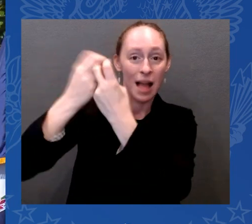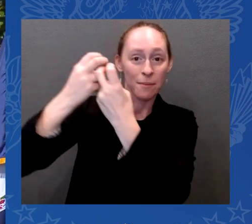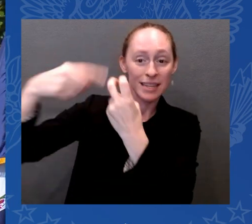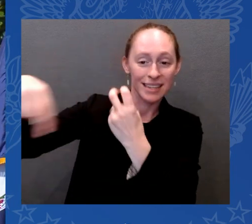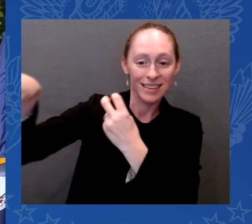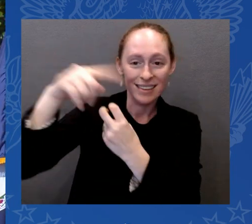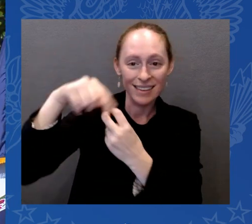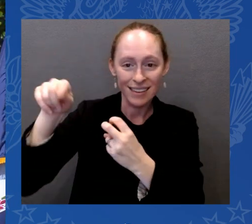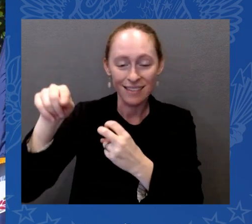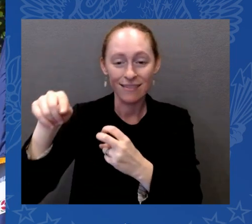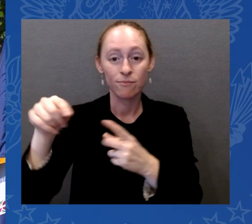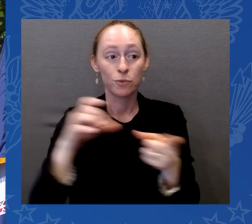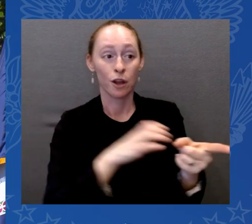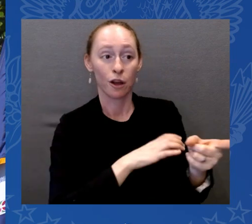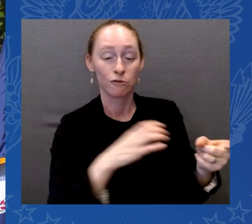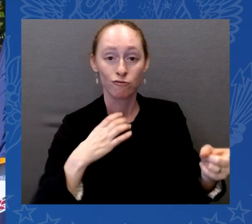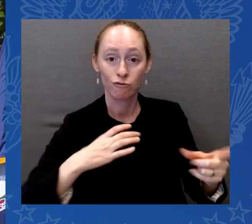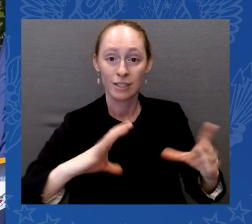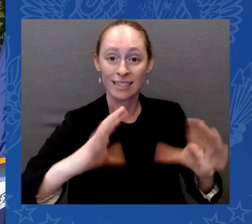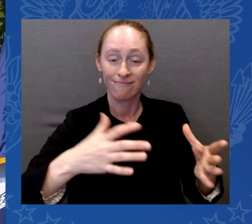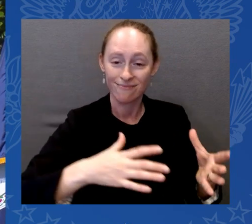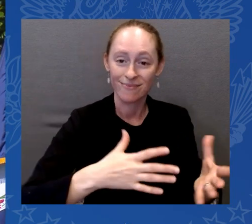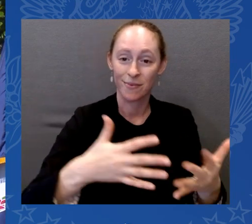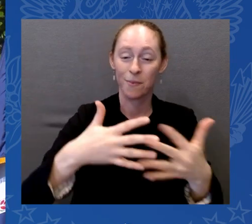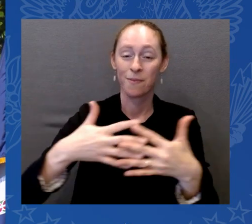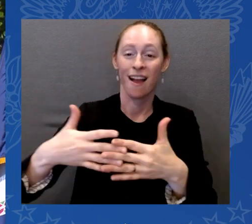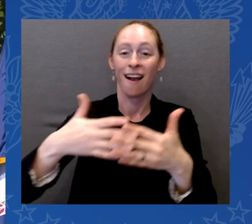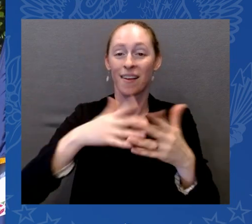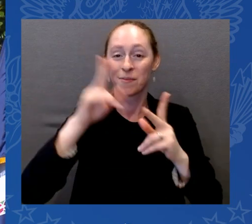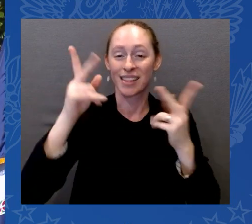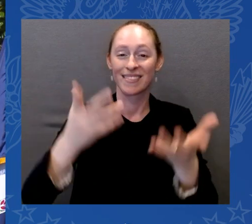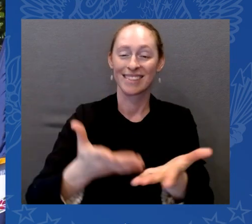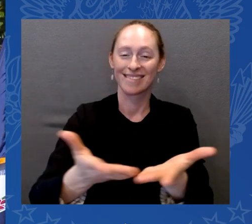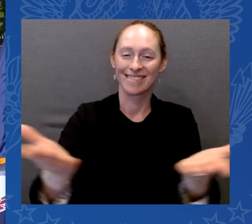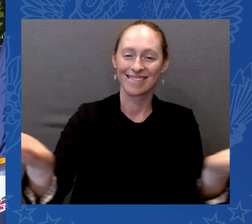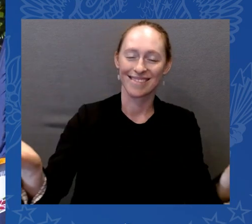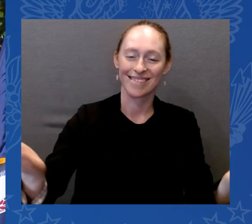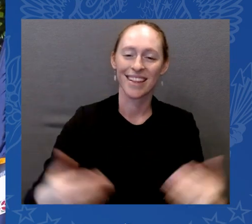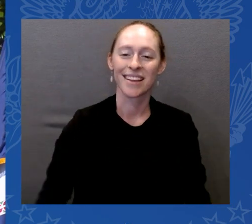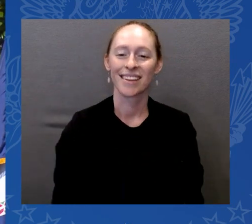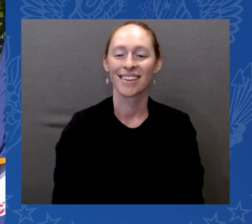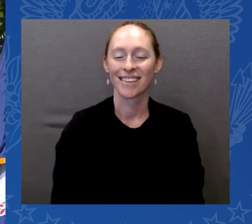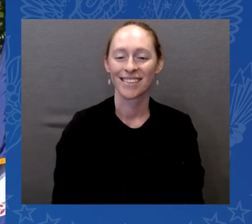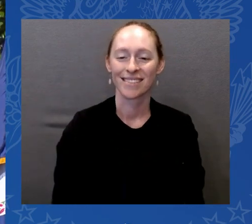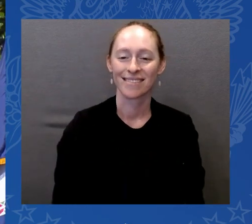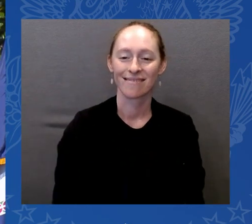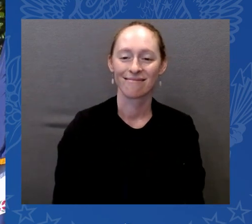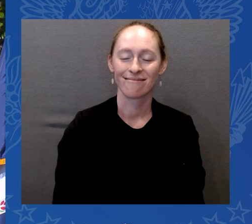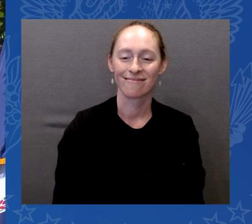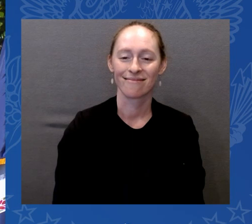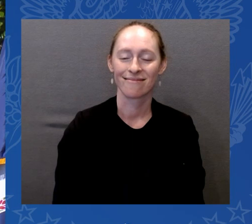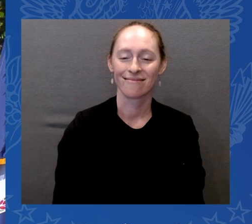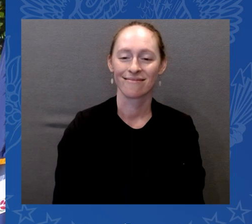When the president and I took office, we made a promise in the face of profound crises.